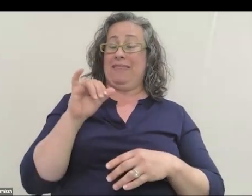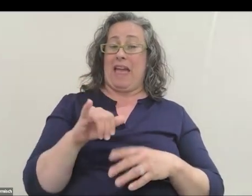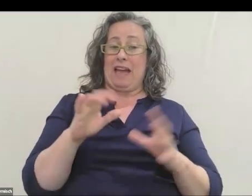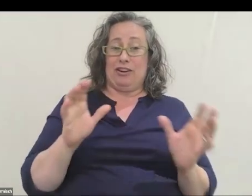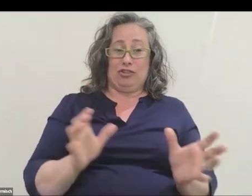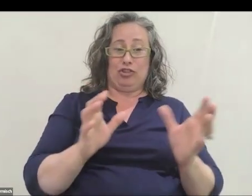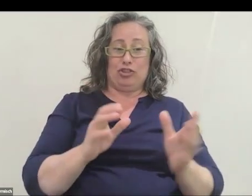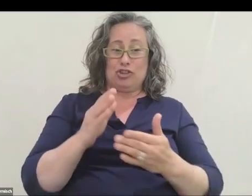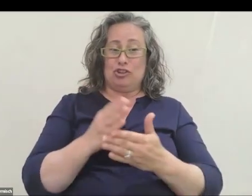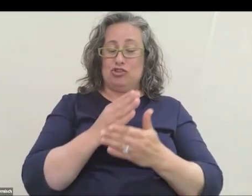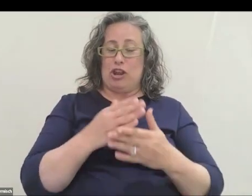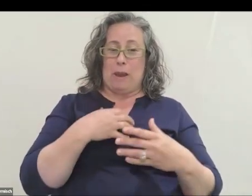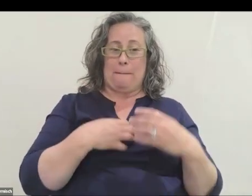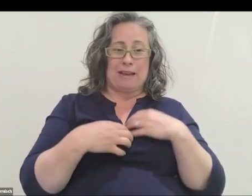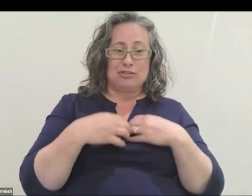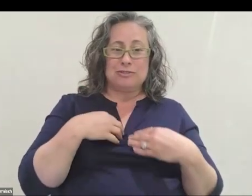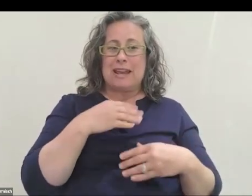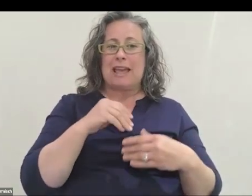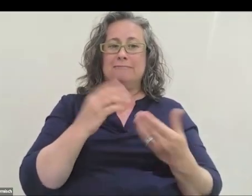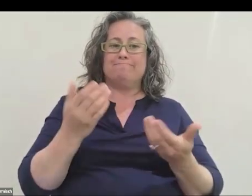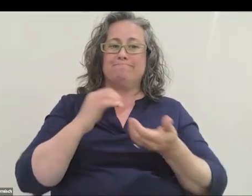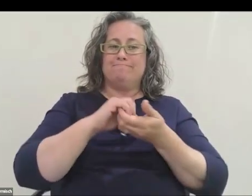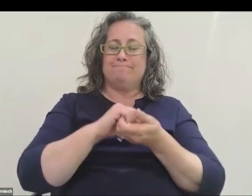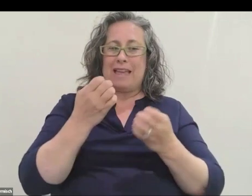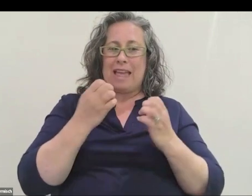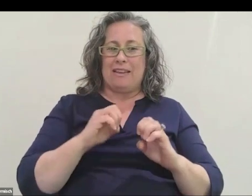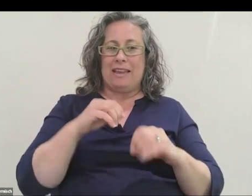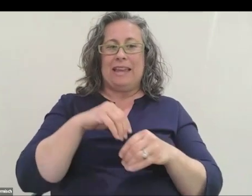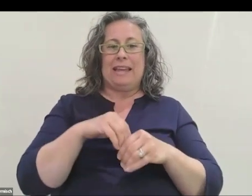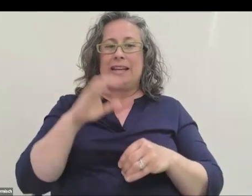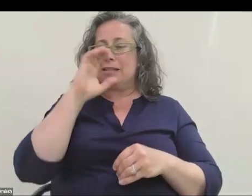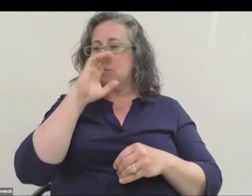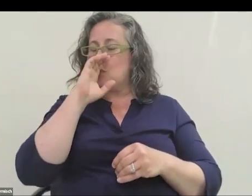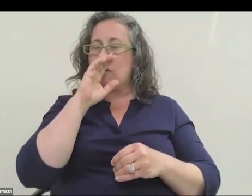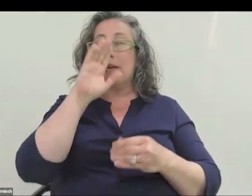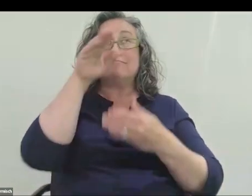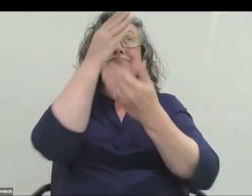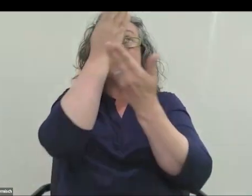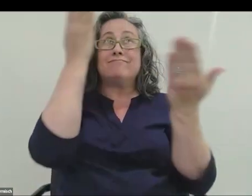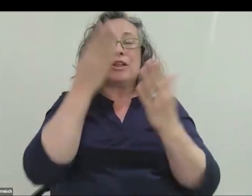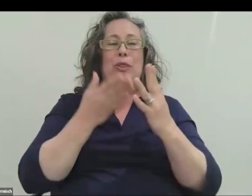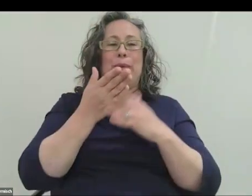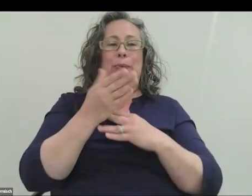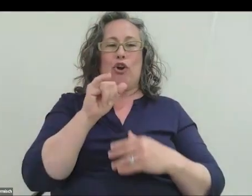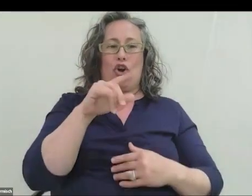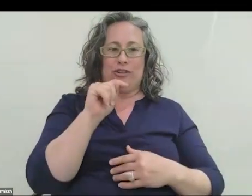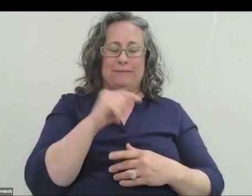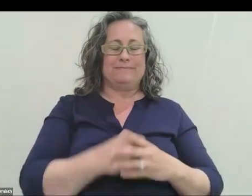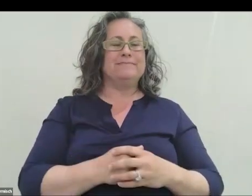and which encourages shared passion and collaborative efforts in exploring the cosmos through art.